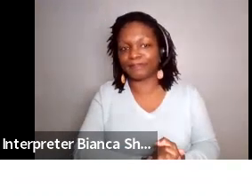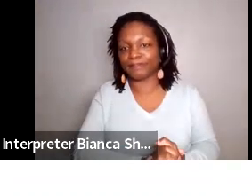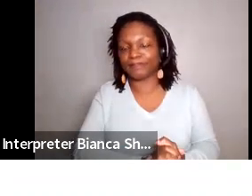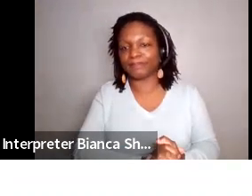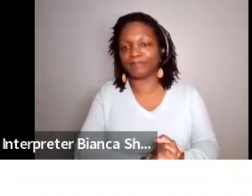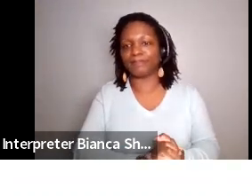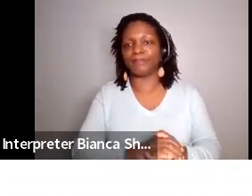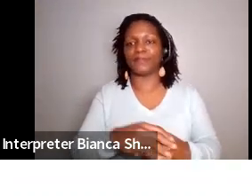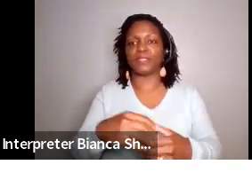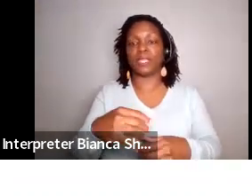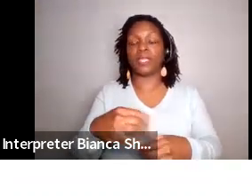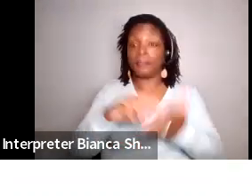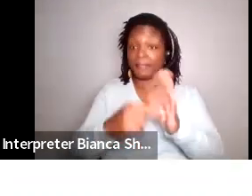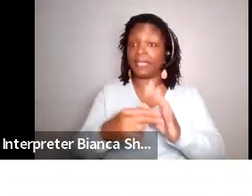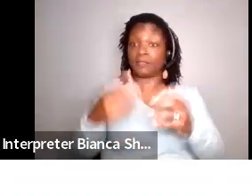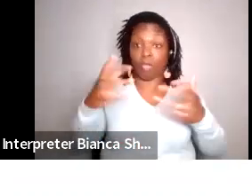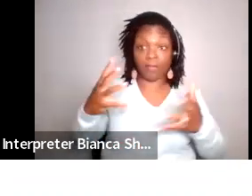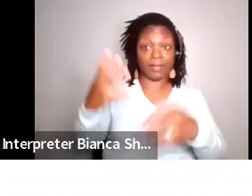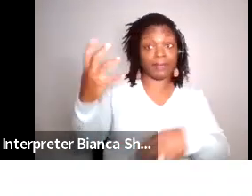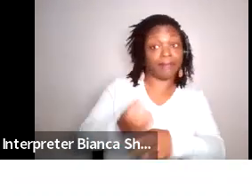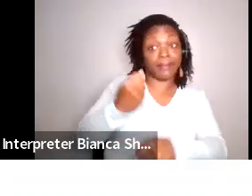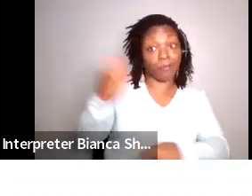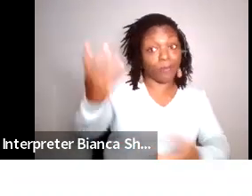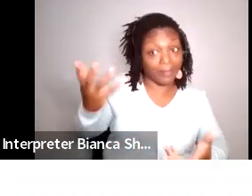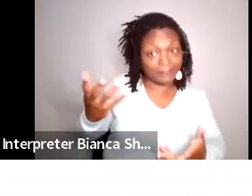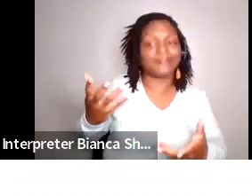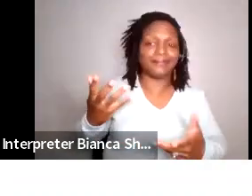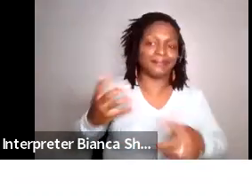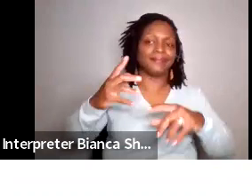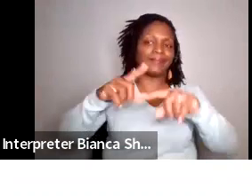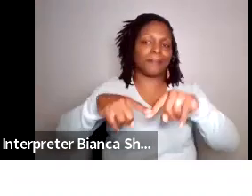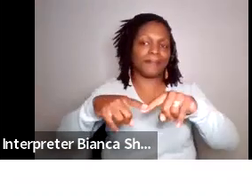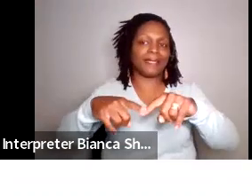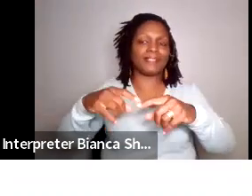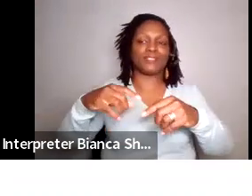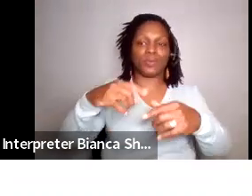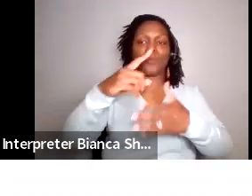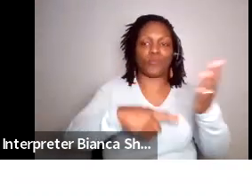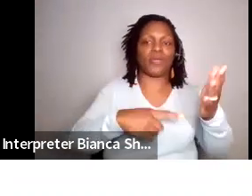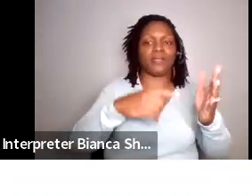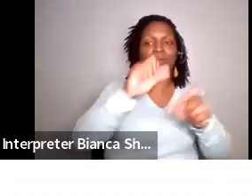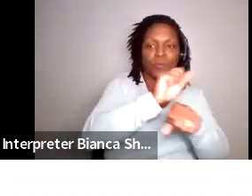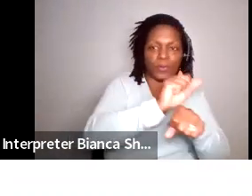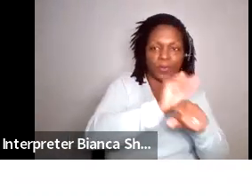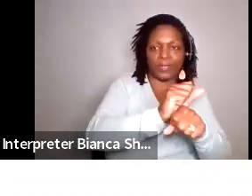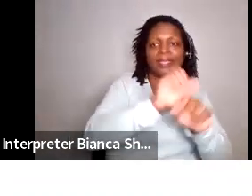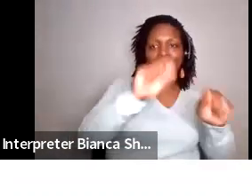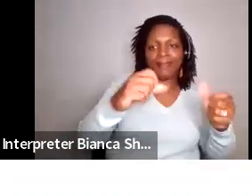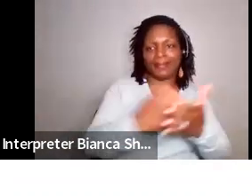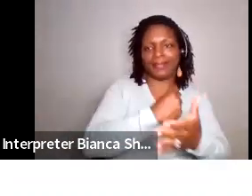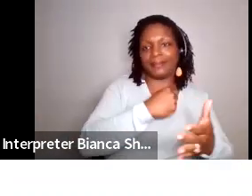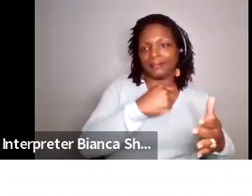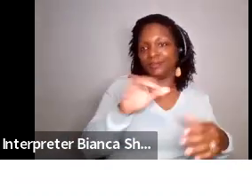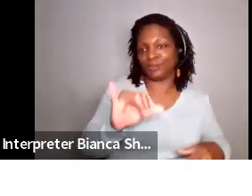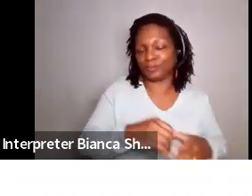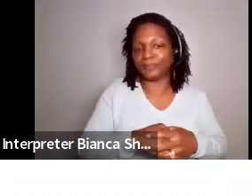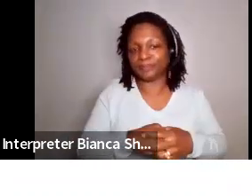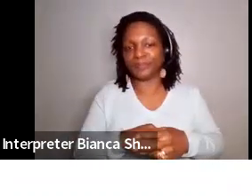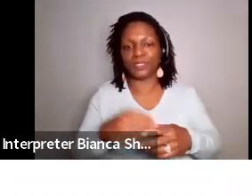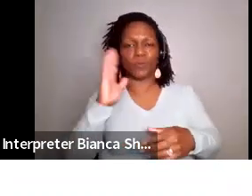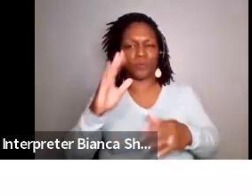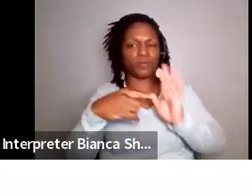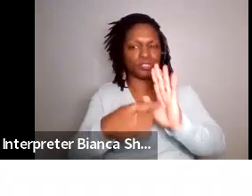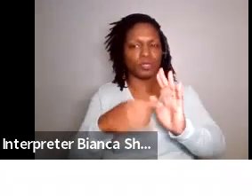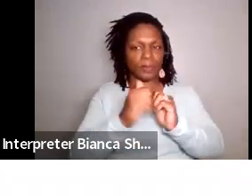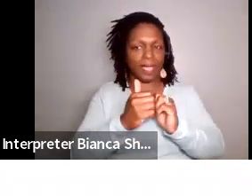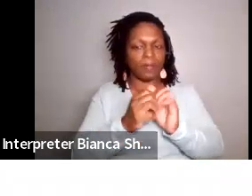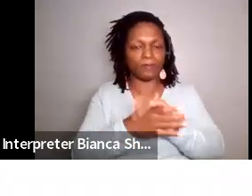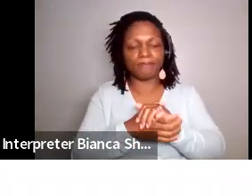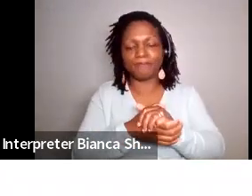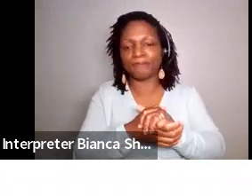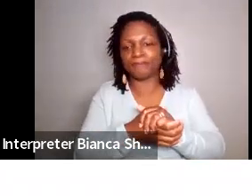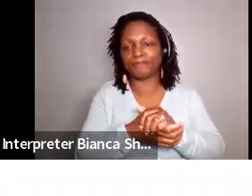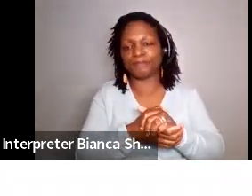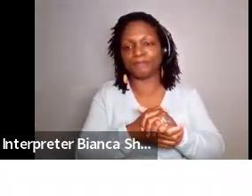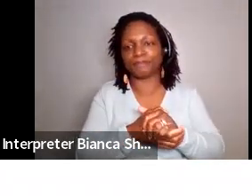So what benefit you have determines what's available. to you and we'll be presenting some case studies later in this presentation to kind of show you how they're applied.